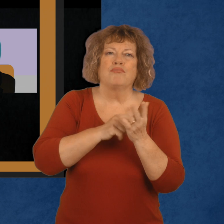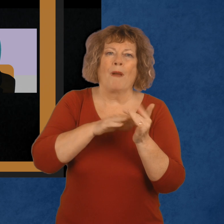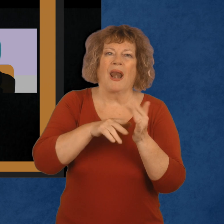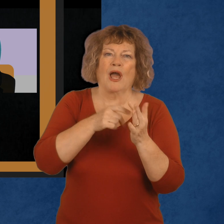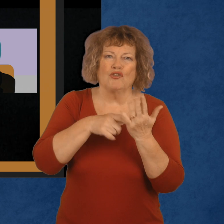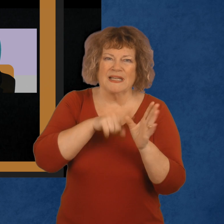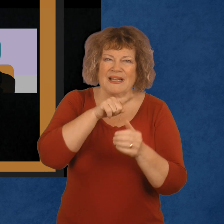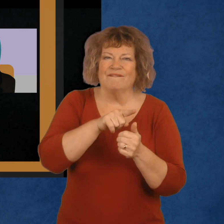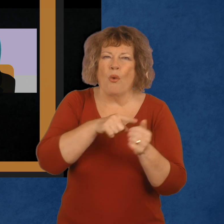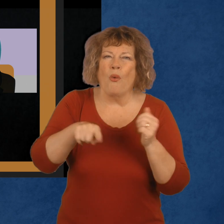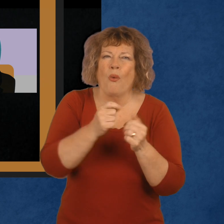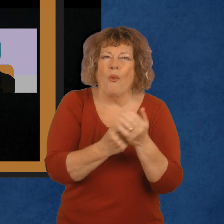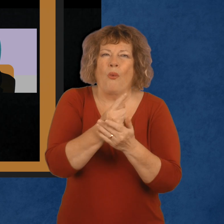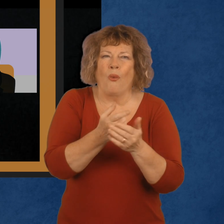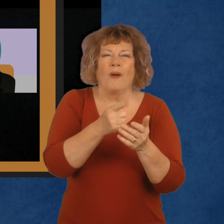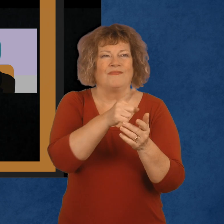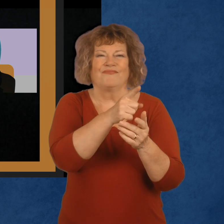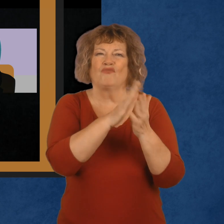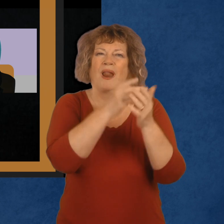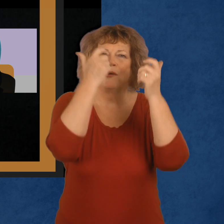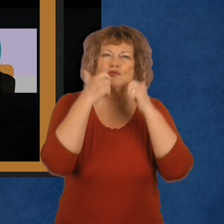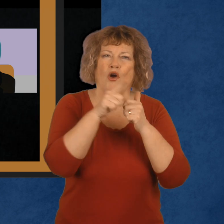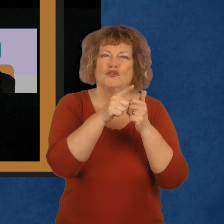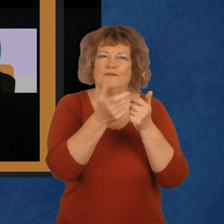what needs to be done in advance of the final hearing.